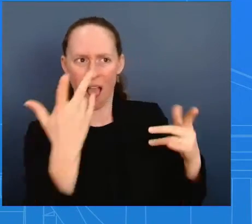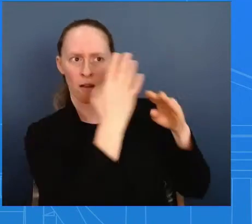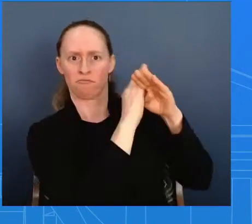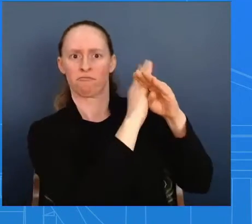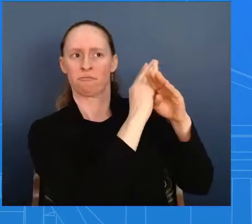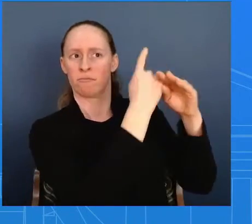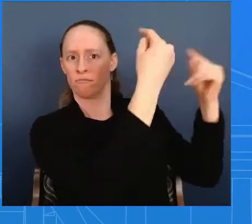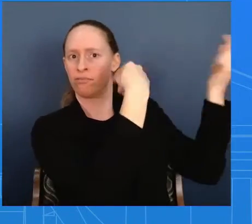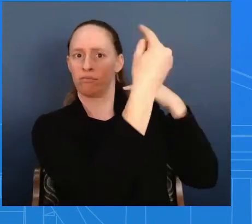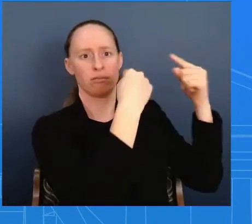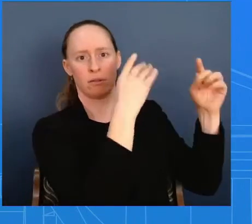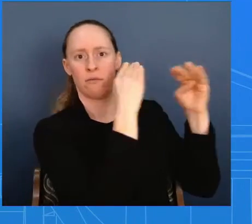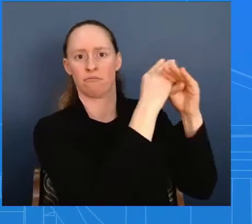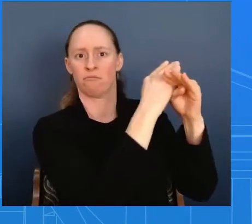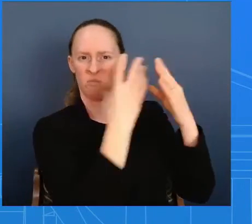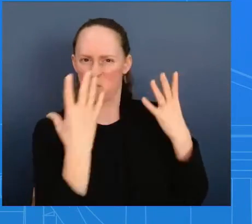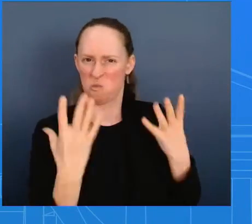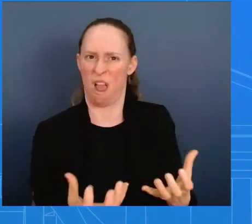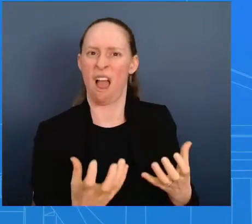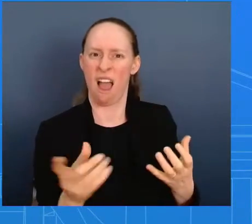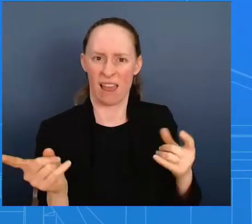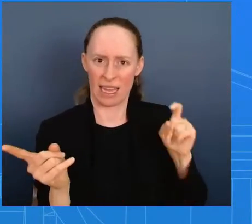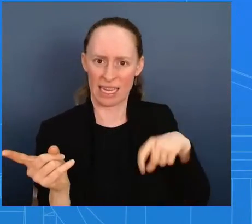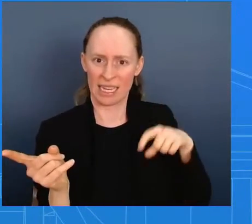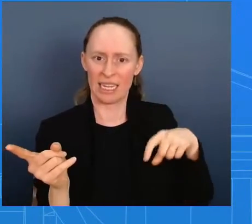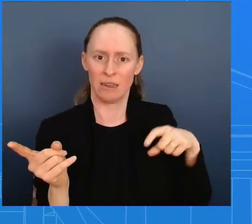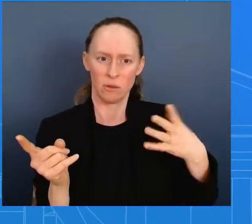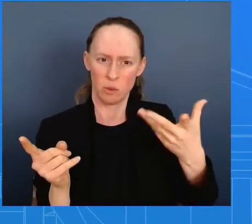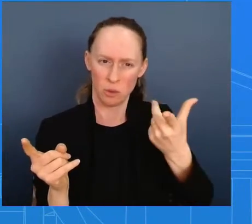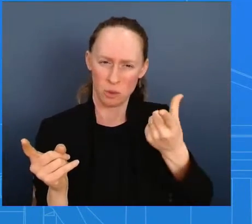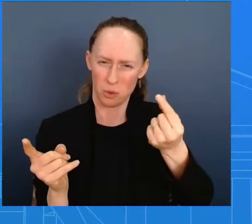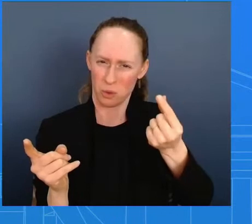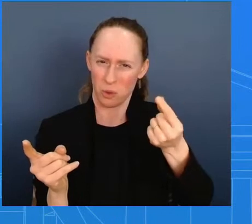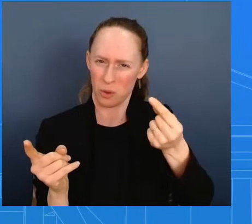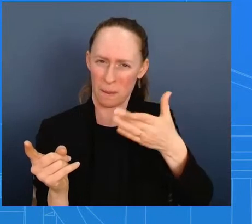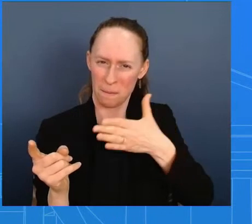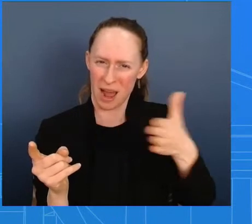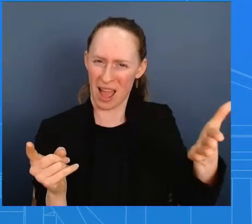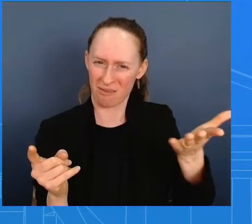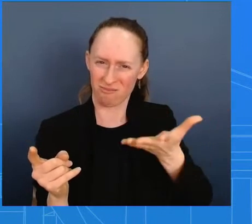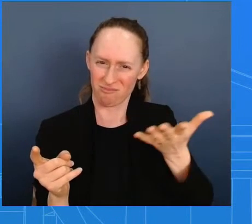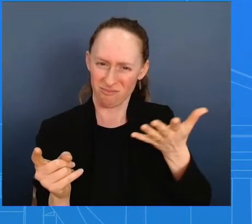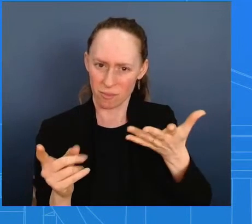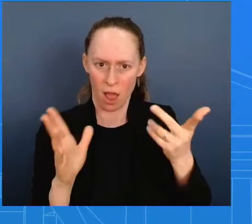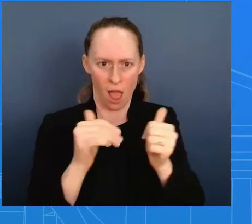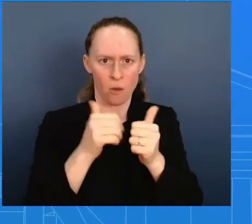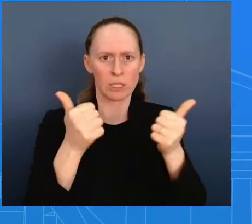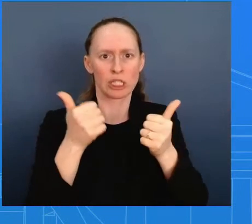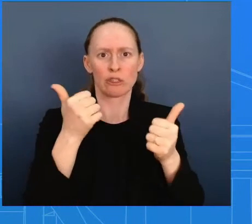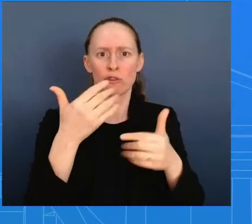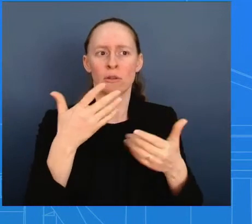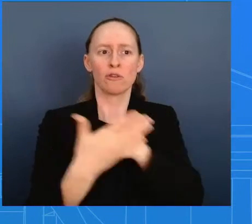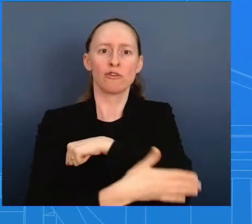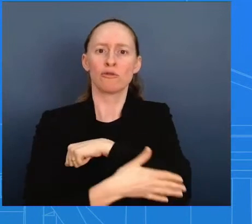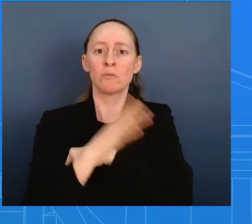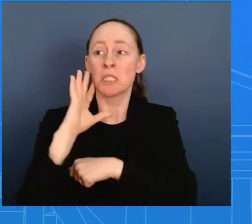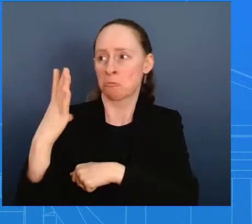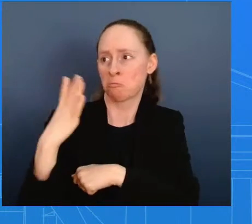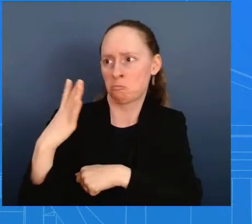How are you going to get those to them? Through which allies or ? Mr. Sullivan: So, one of the things I do every single day